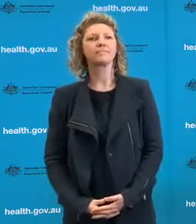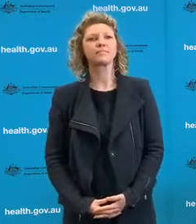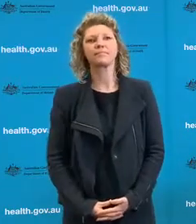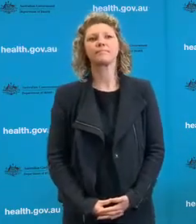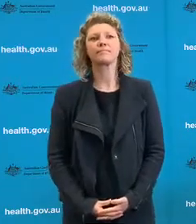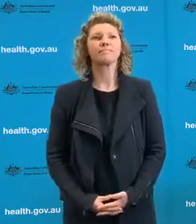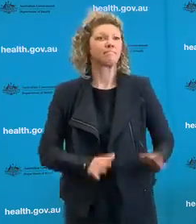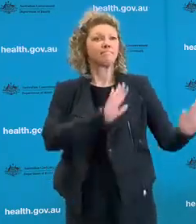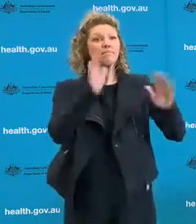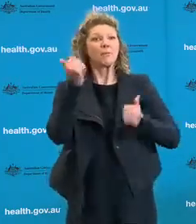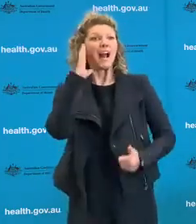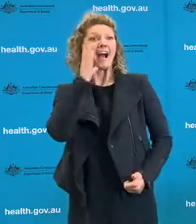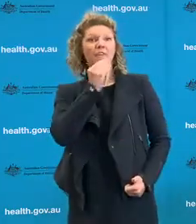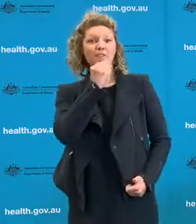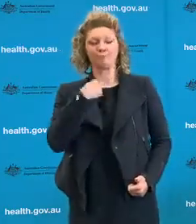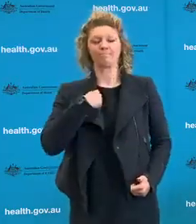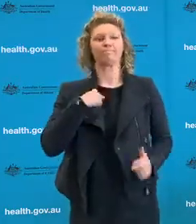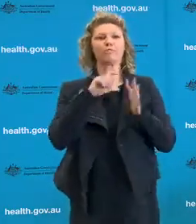Good afternoon everybody. Dr Nick Coatsworth